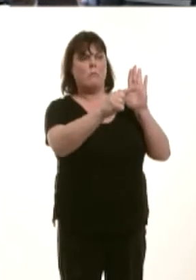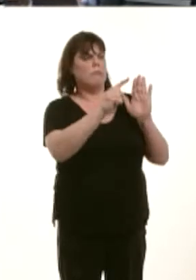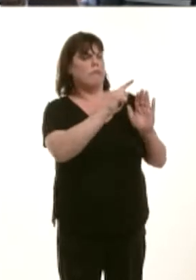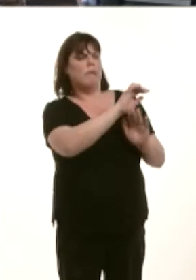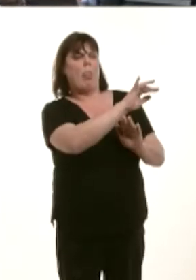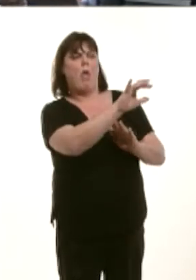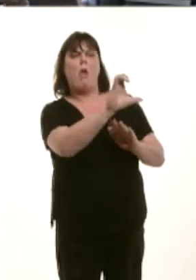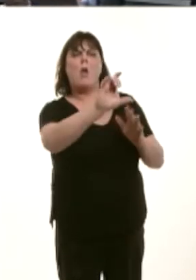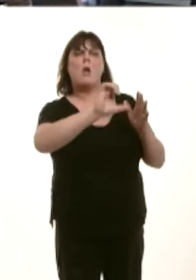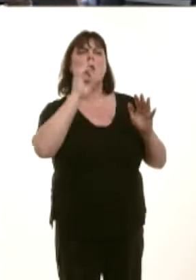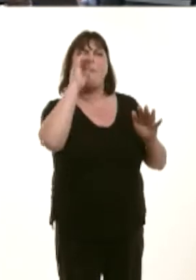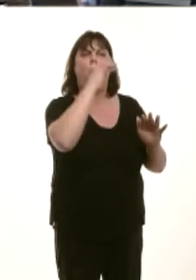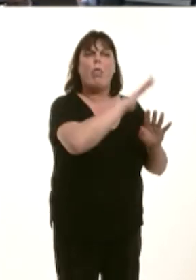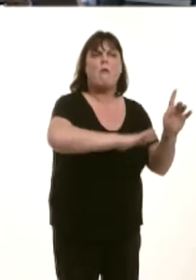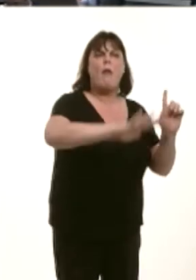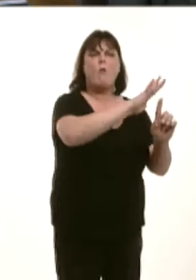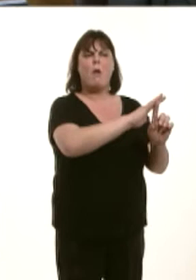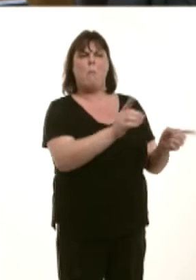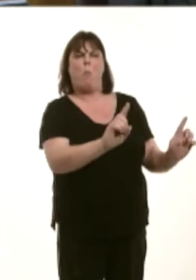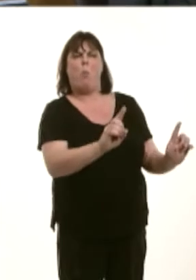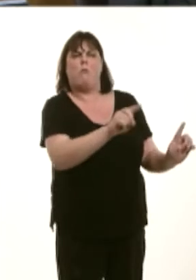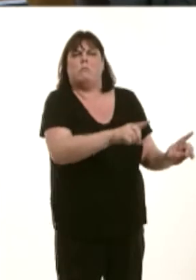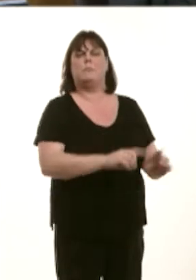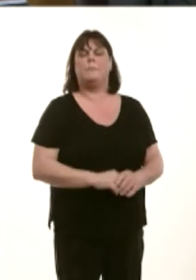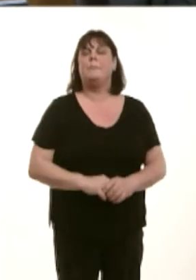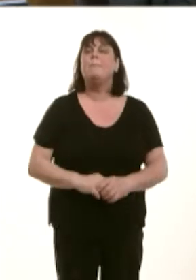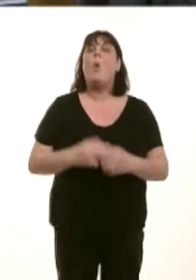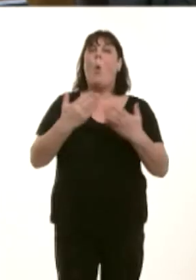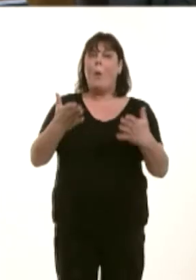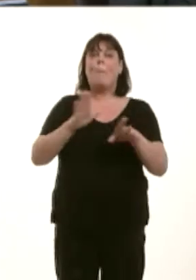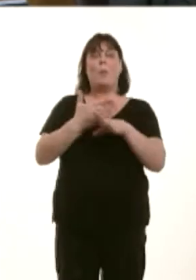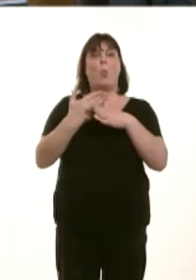Ofcom and the UK Government, which is, of course, responsible for improving the situation.